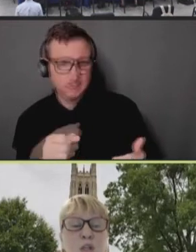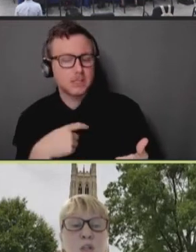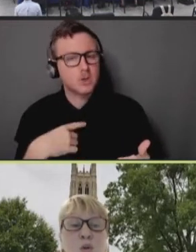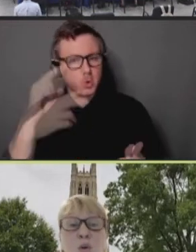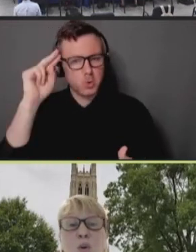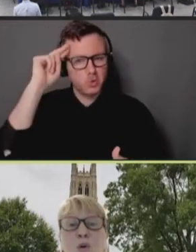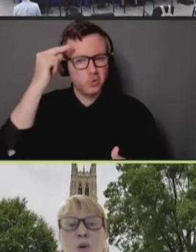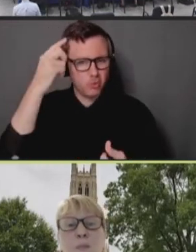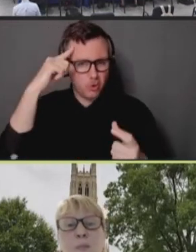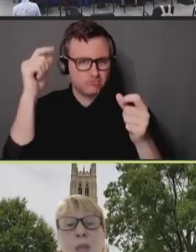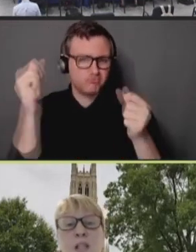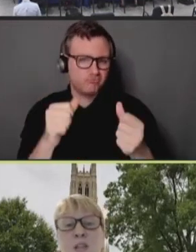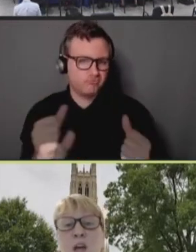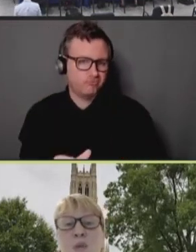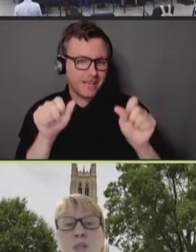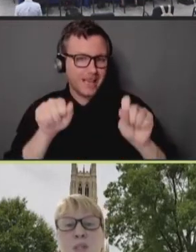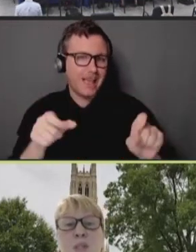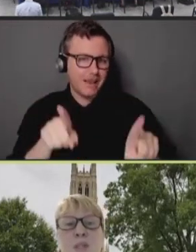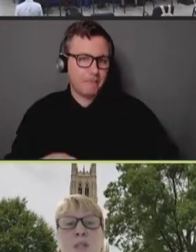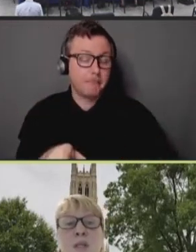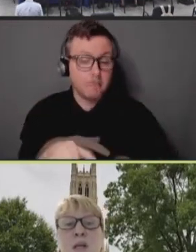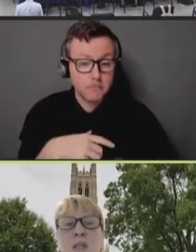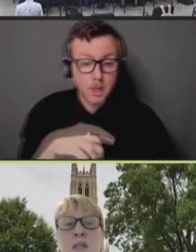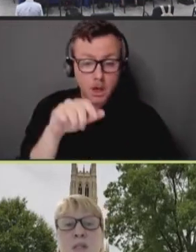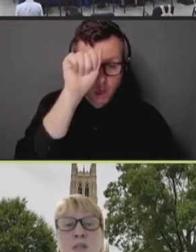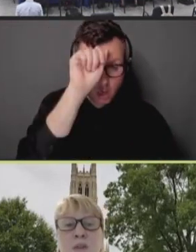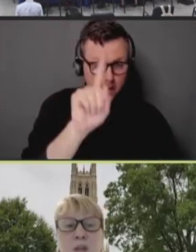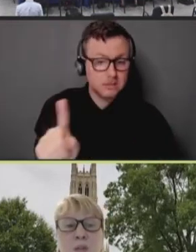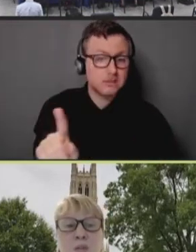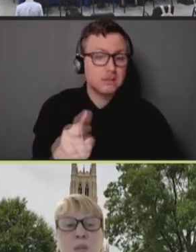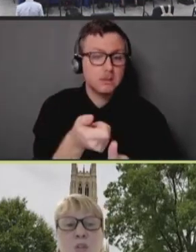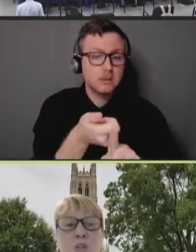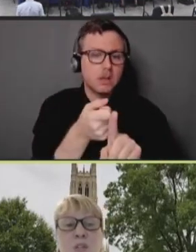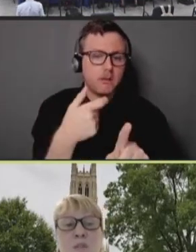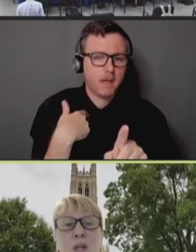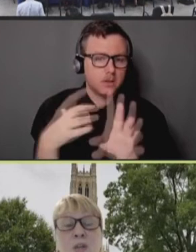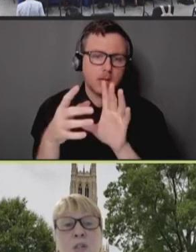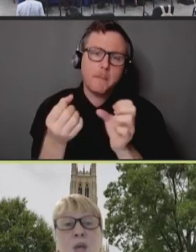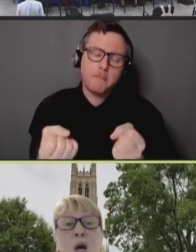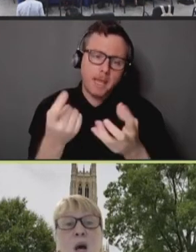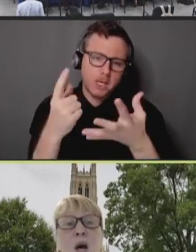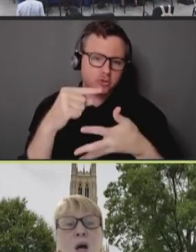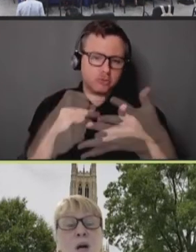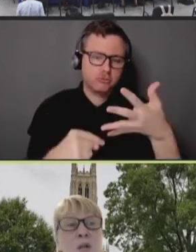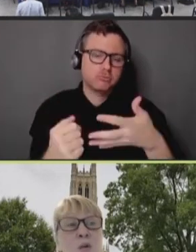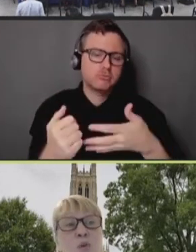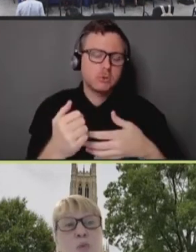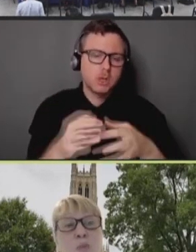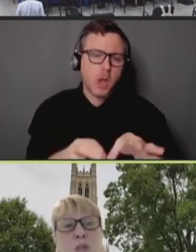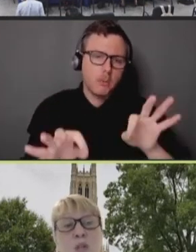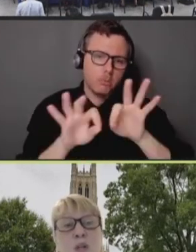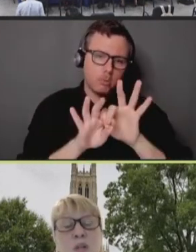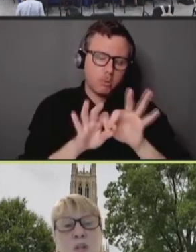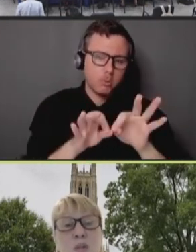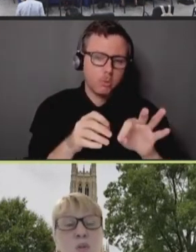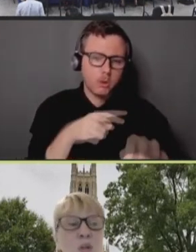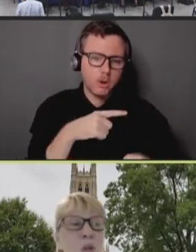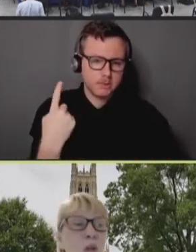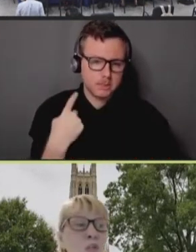So, Alzheimer disease related risk factors, major risk factors, could be major contributor